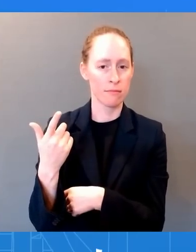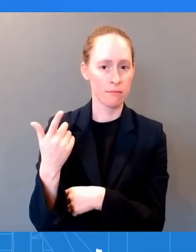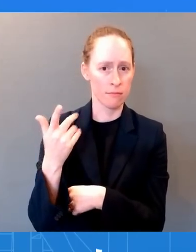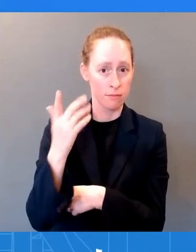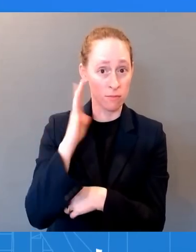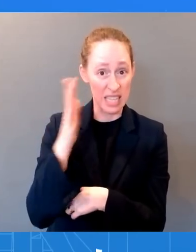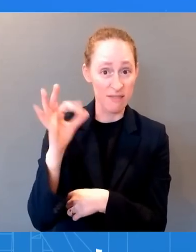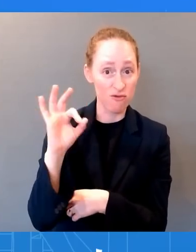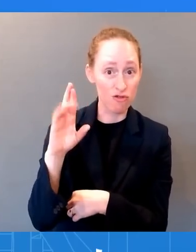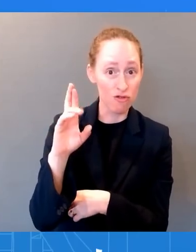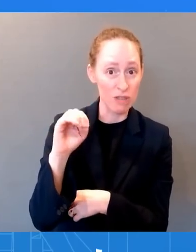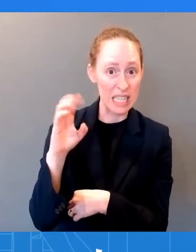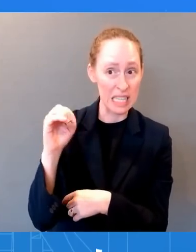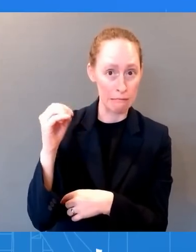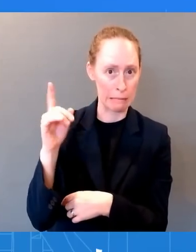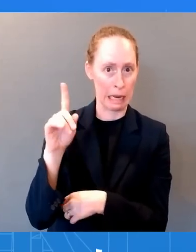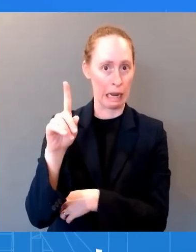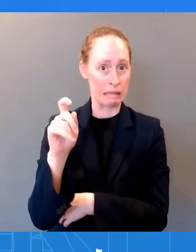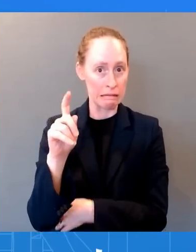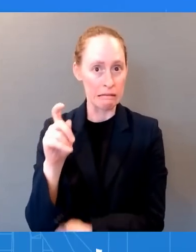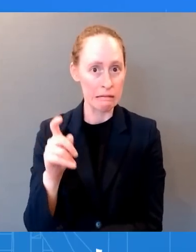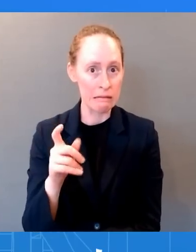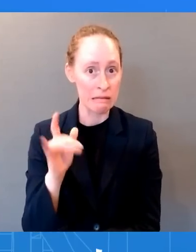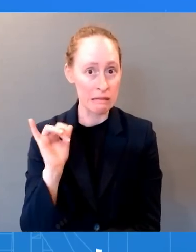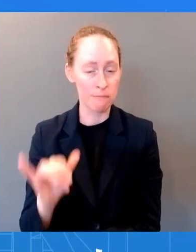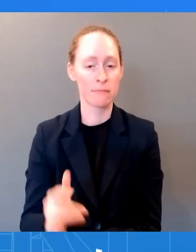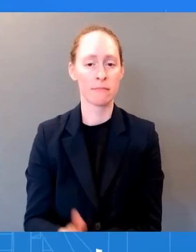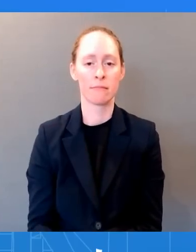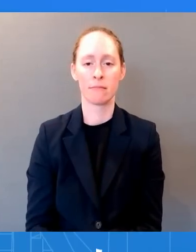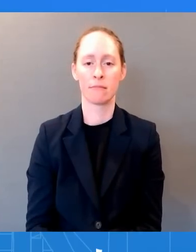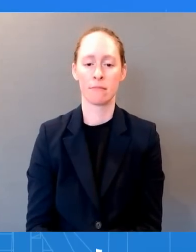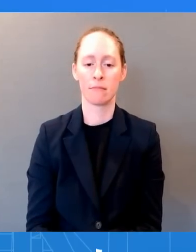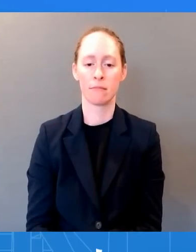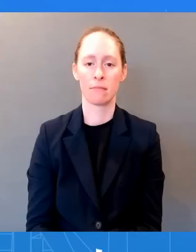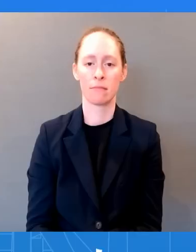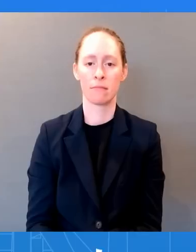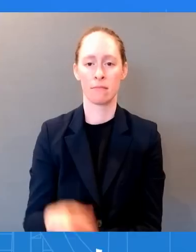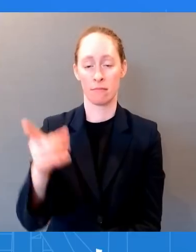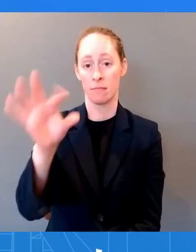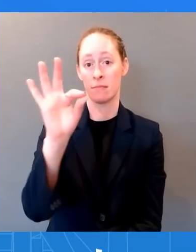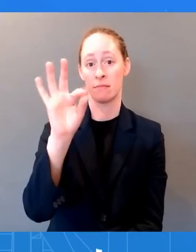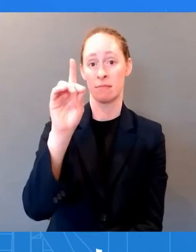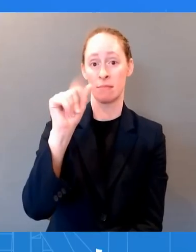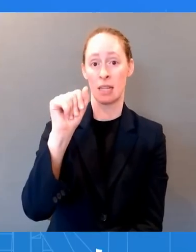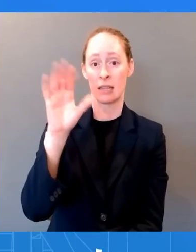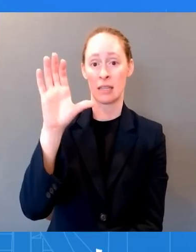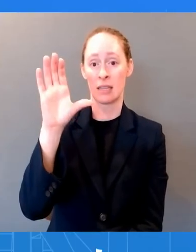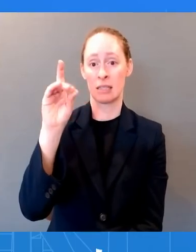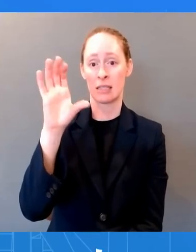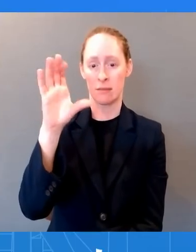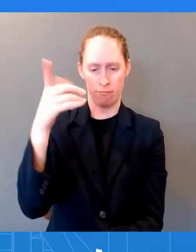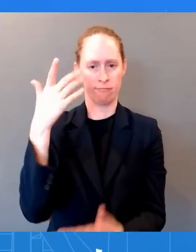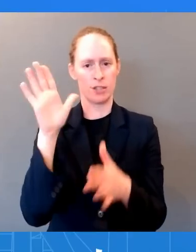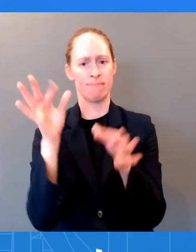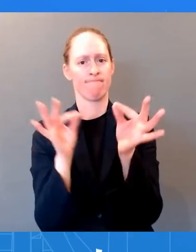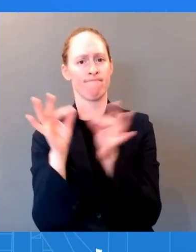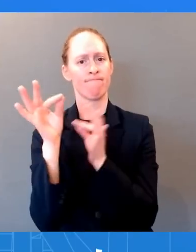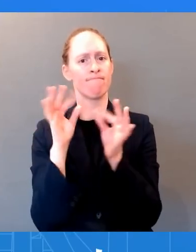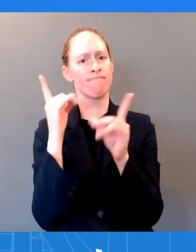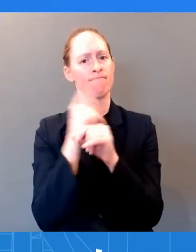They're going to lay out who is going to -- who is going to be able to receive -- or how the process is going to go.